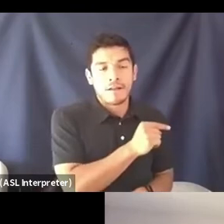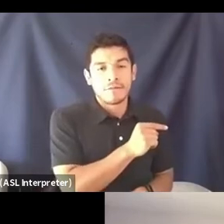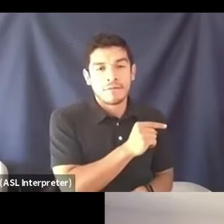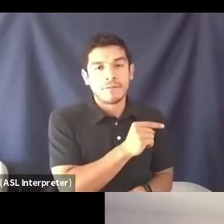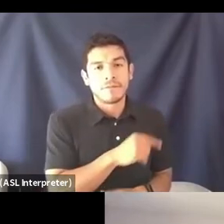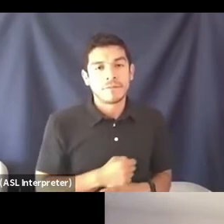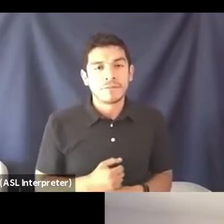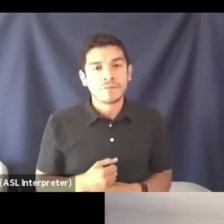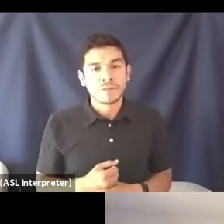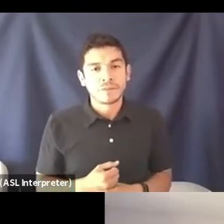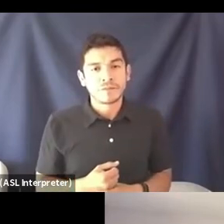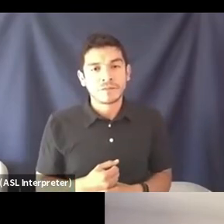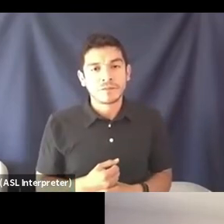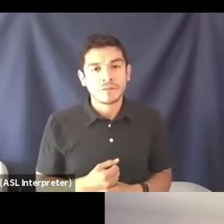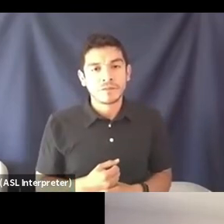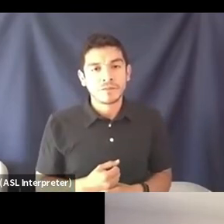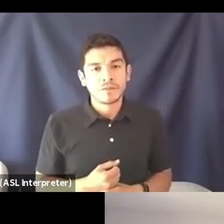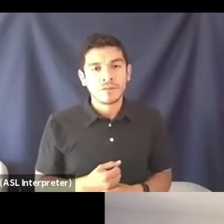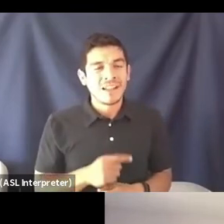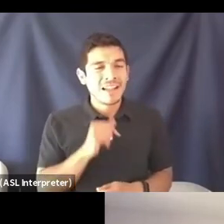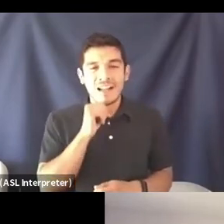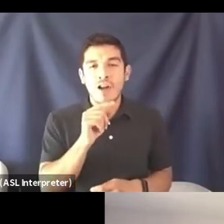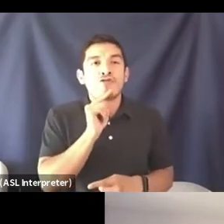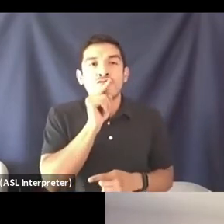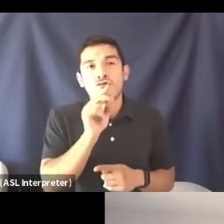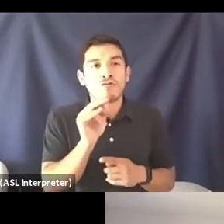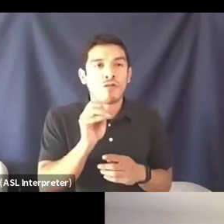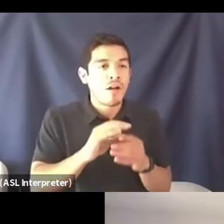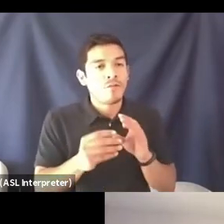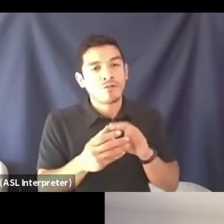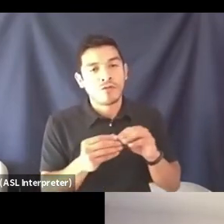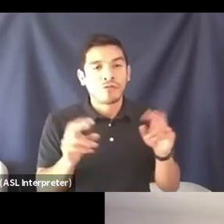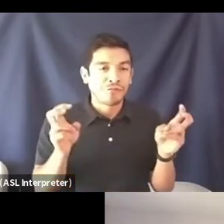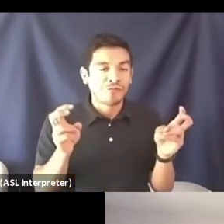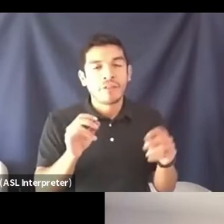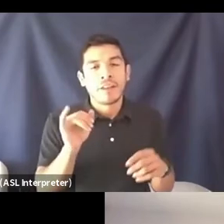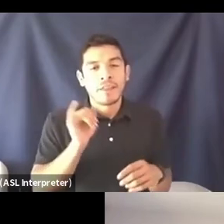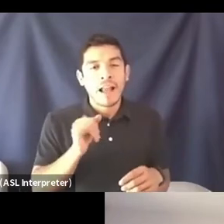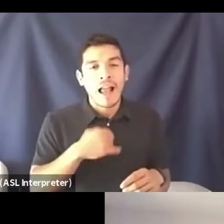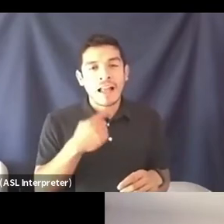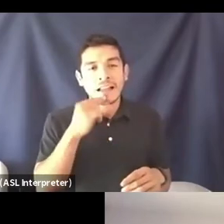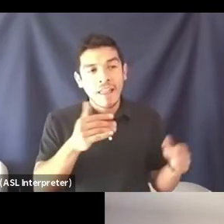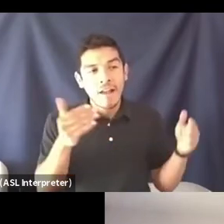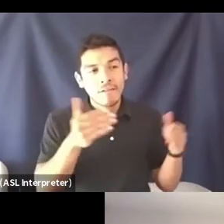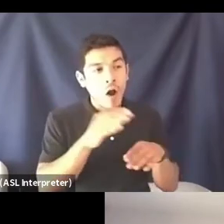the salacious true crime kind of story. Like I said, that focuses on the killer